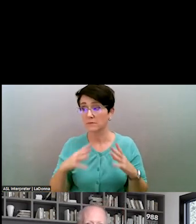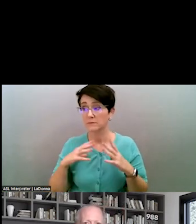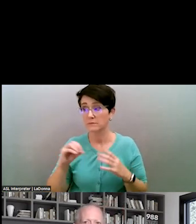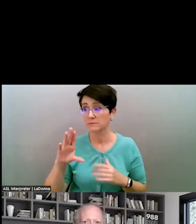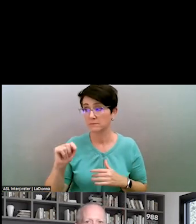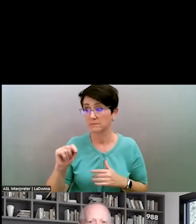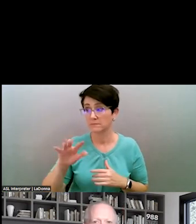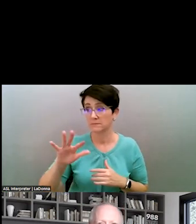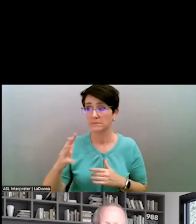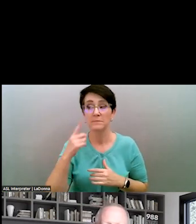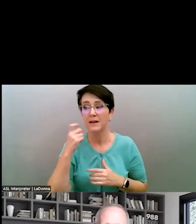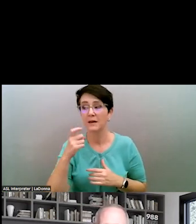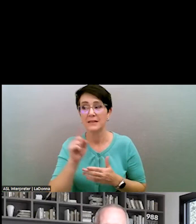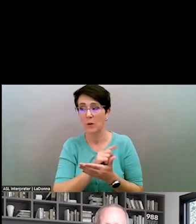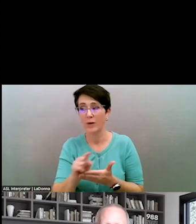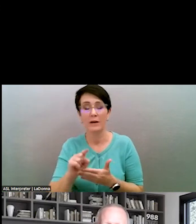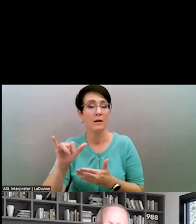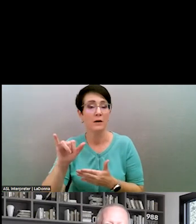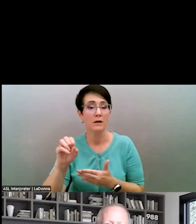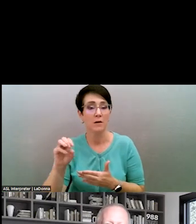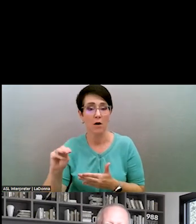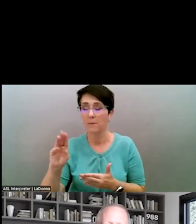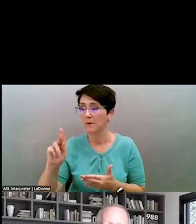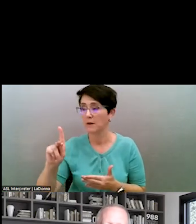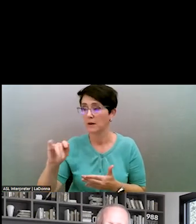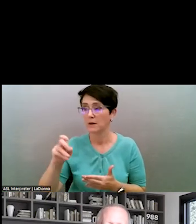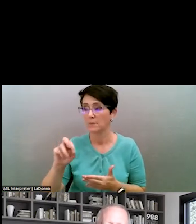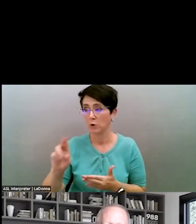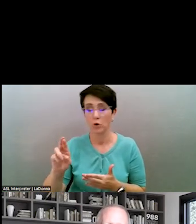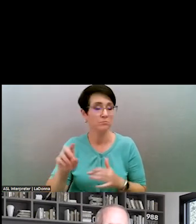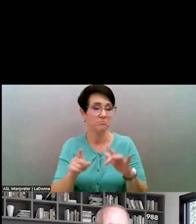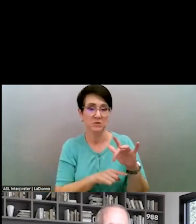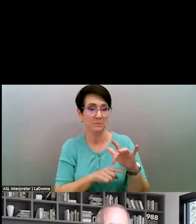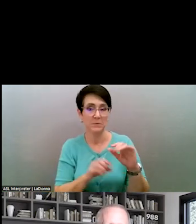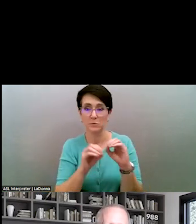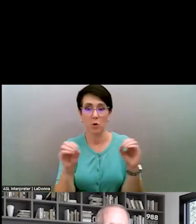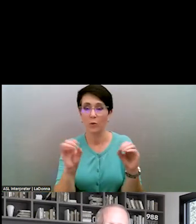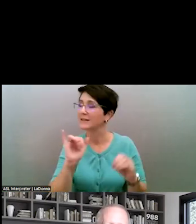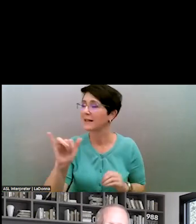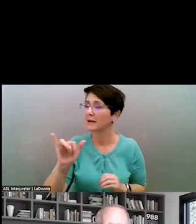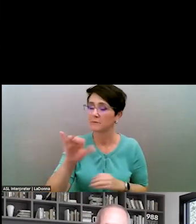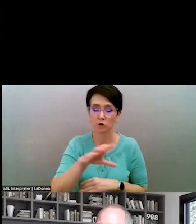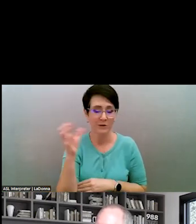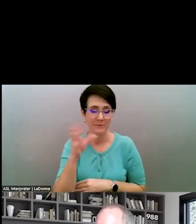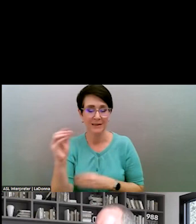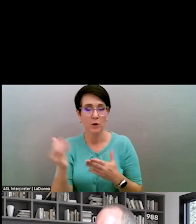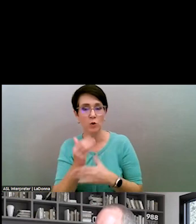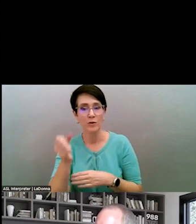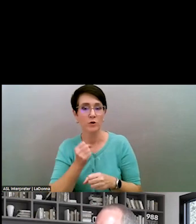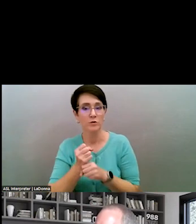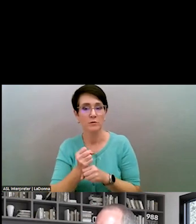KIPUR, SKIP THAT WEEK. CRISIS JAM. LIKE CHRISTMAS AND NEW YEAR'S, FEW WEEKS A YEAR THAT WE DO NOT